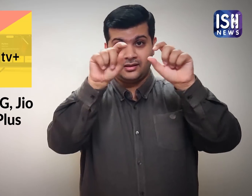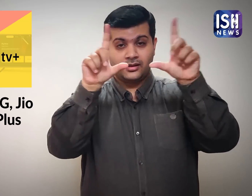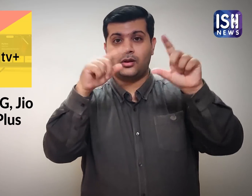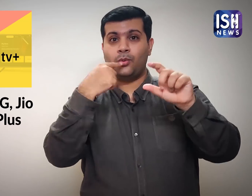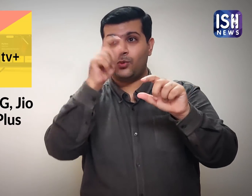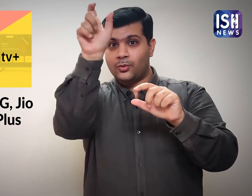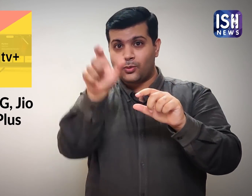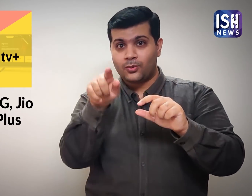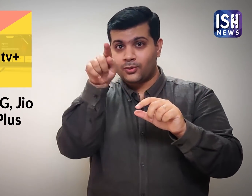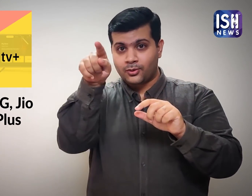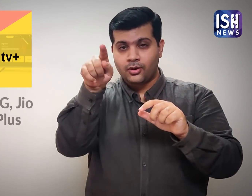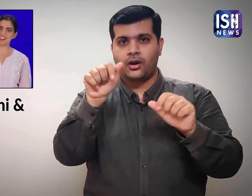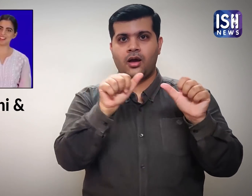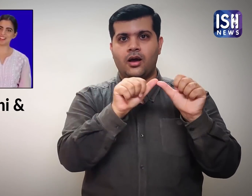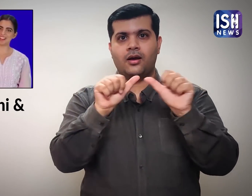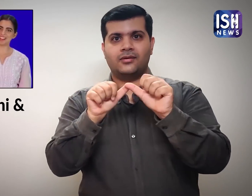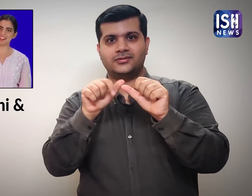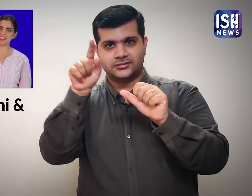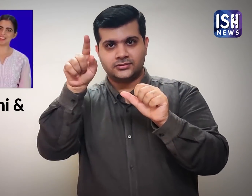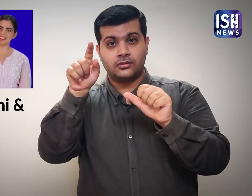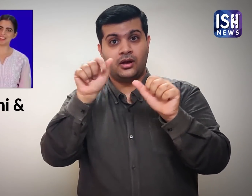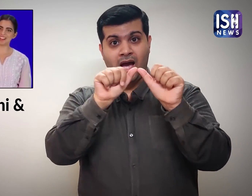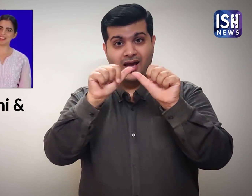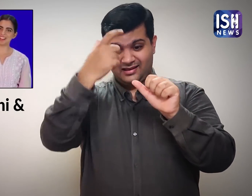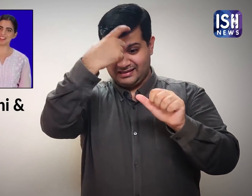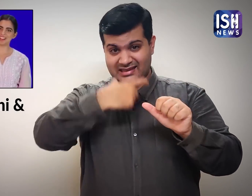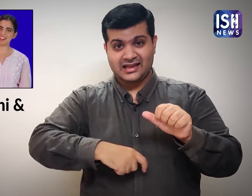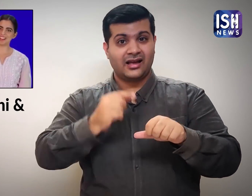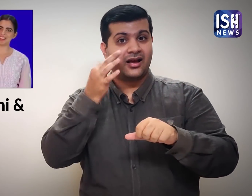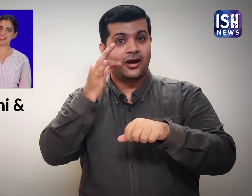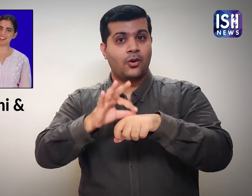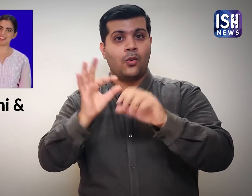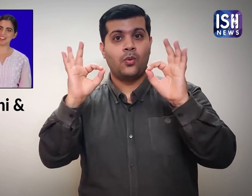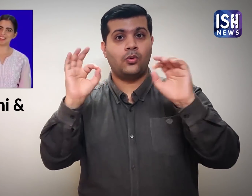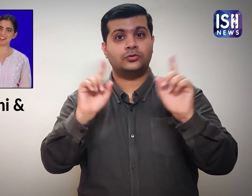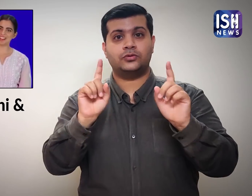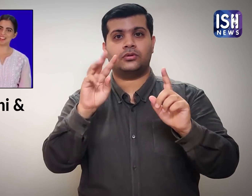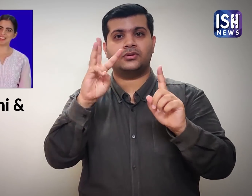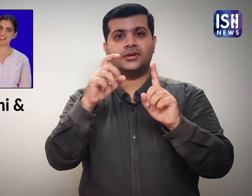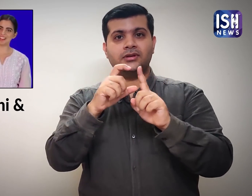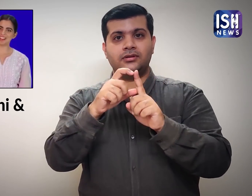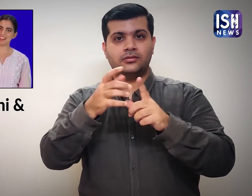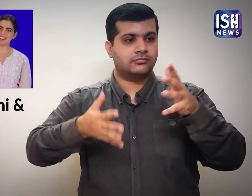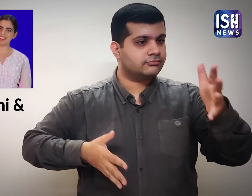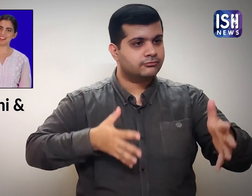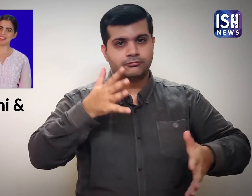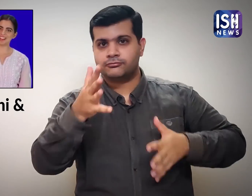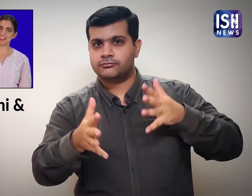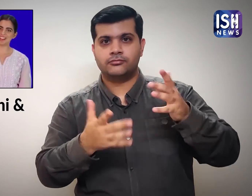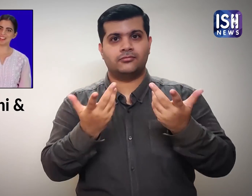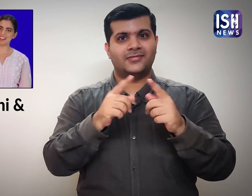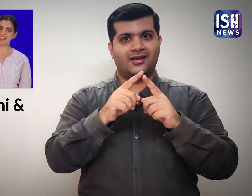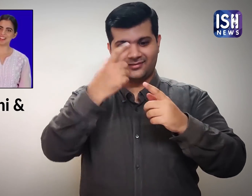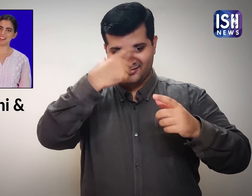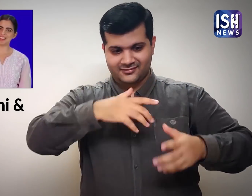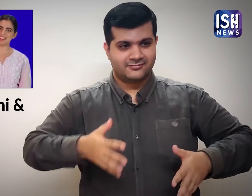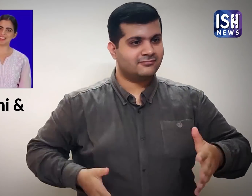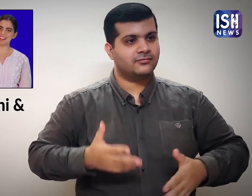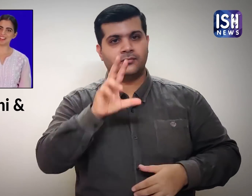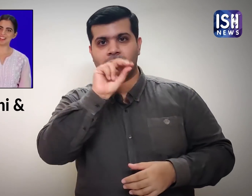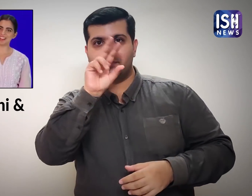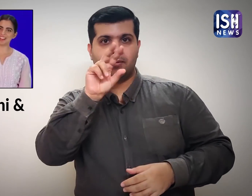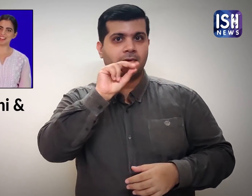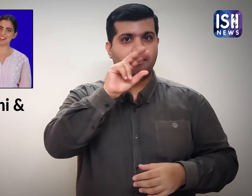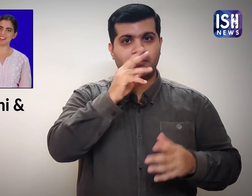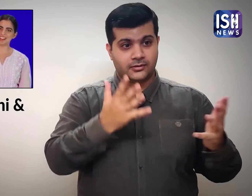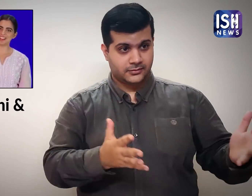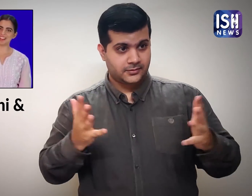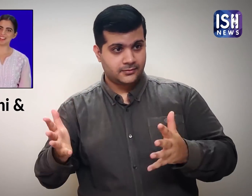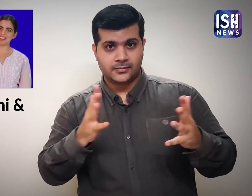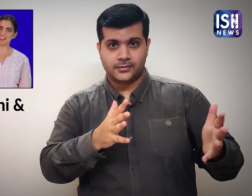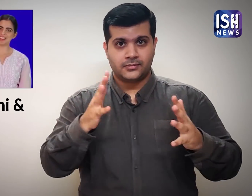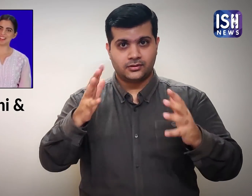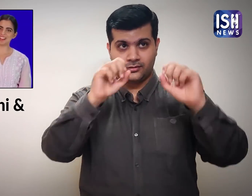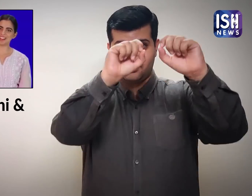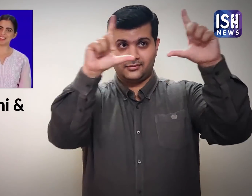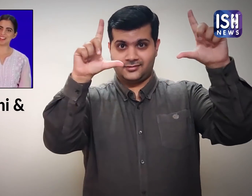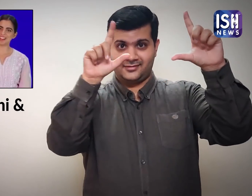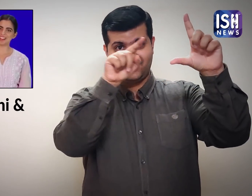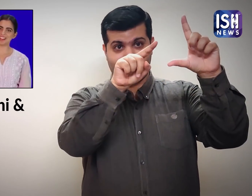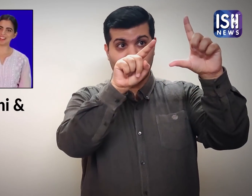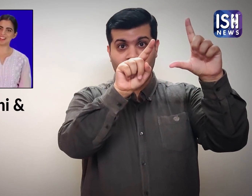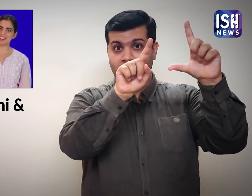He made a video call to Akash Ambani and a 3D avatar of Akash popped up on the screen.